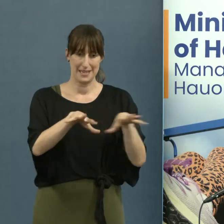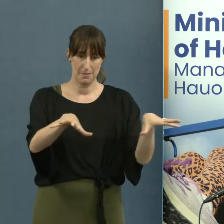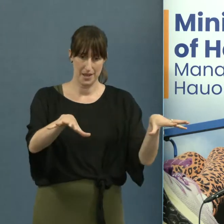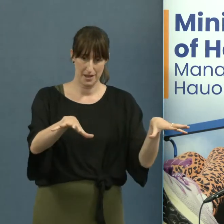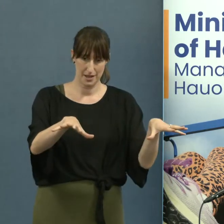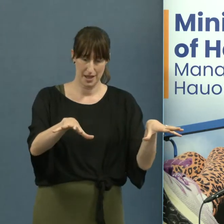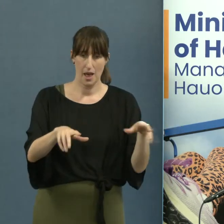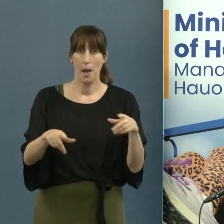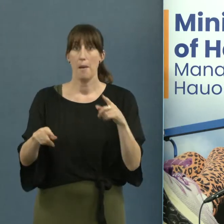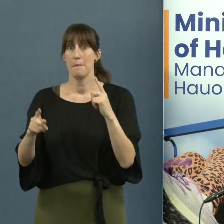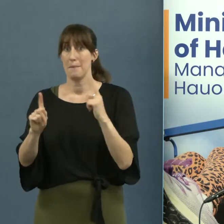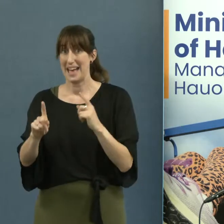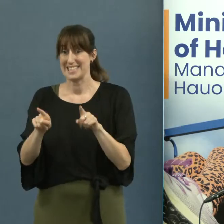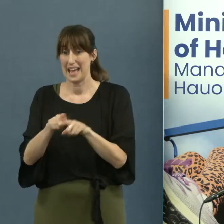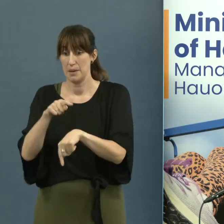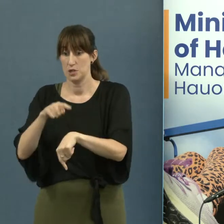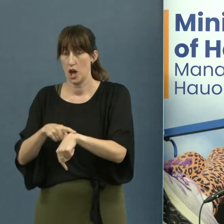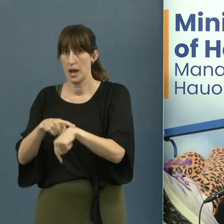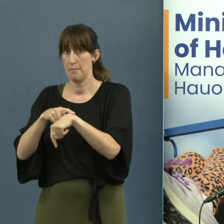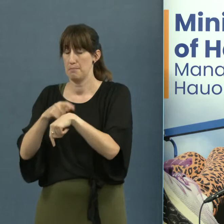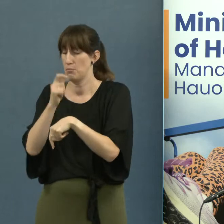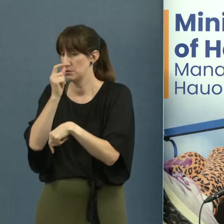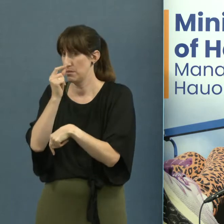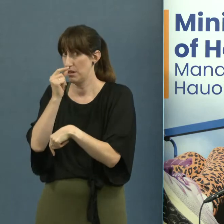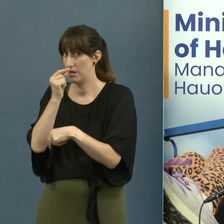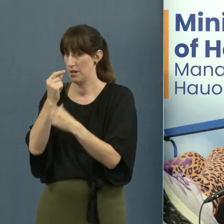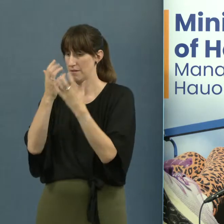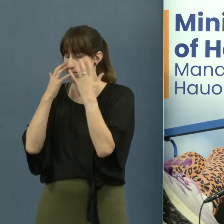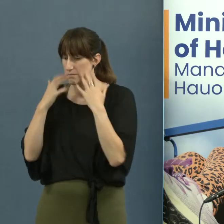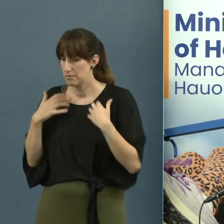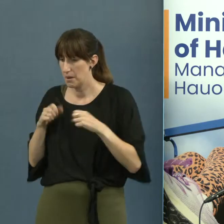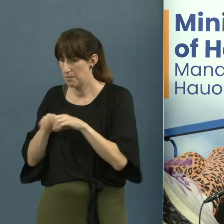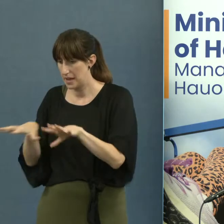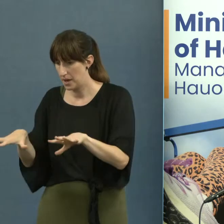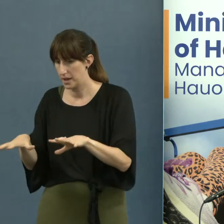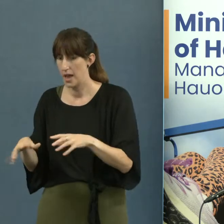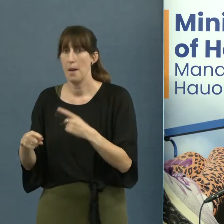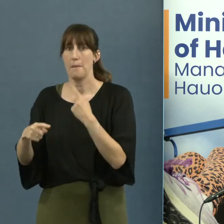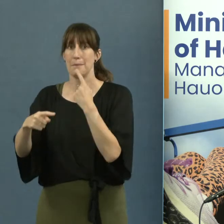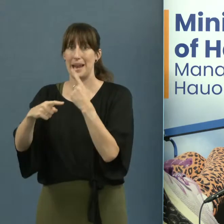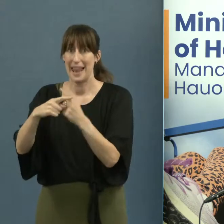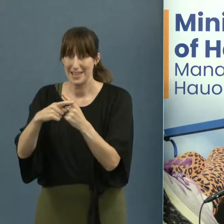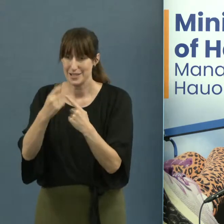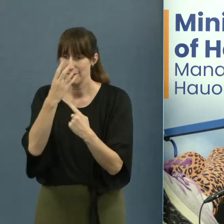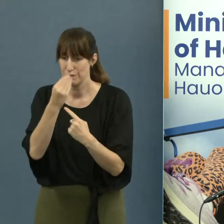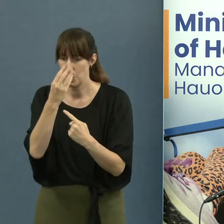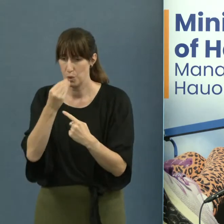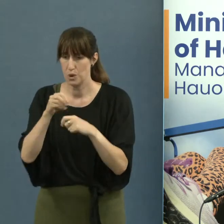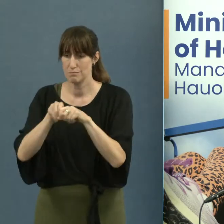pandemic and a potential measles outbreak and dealing